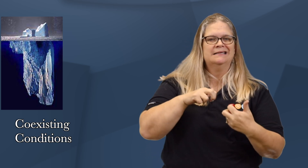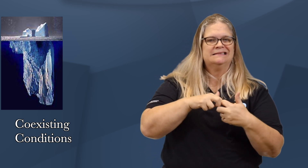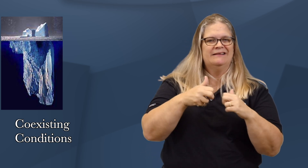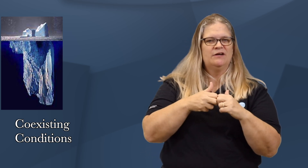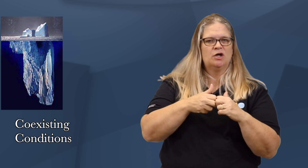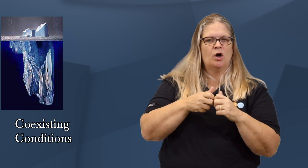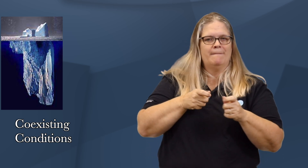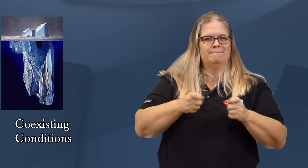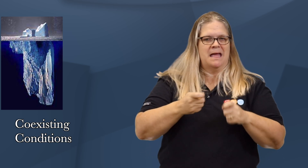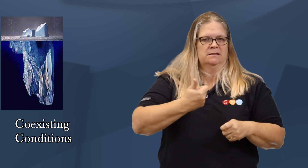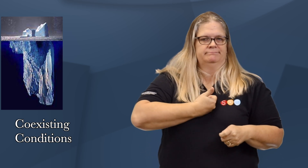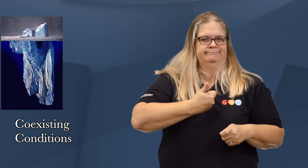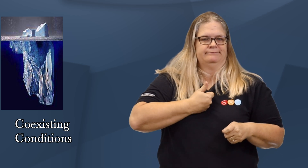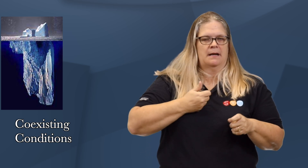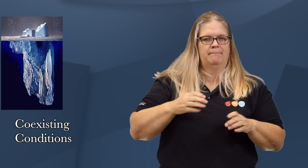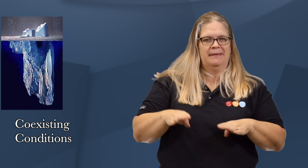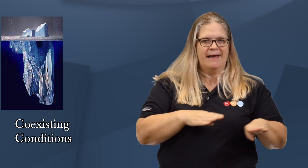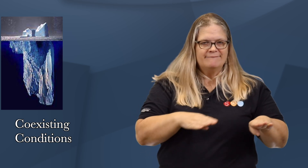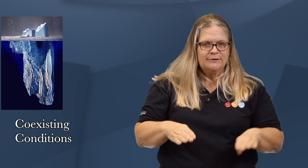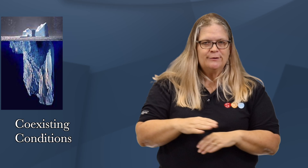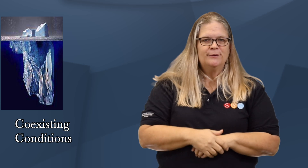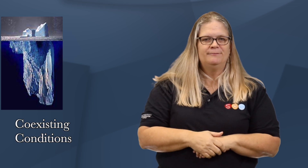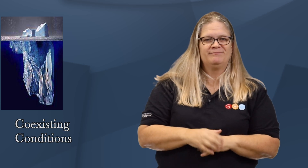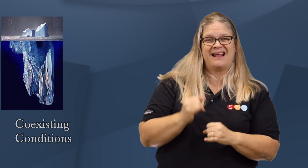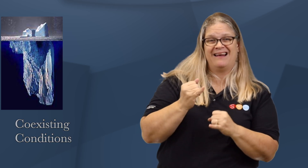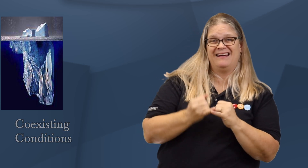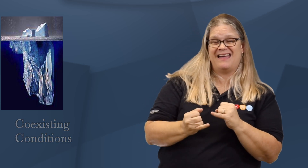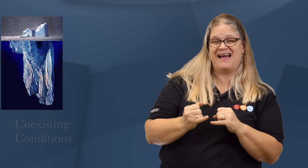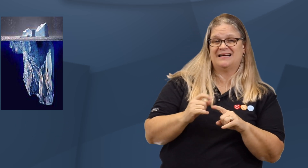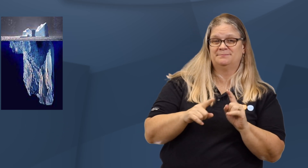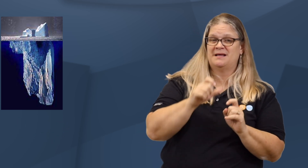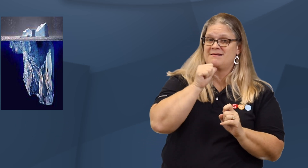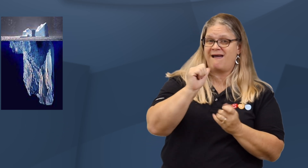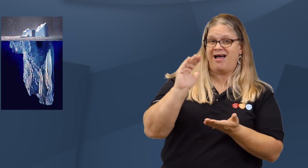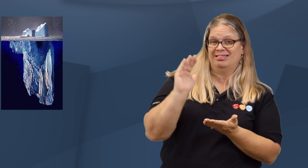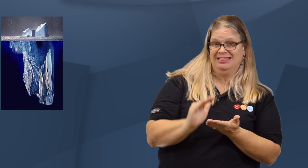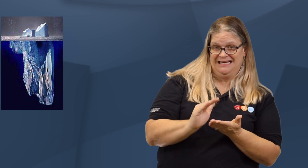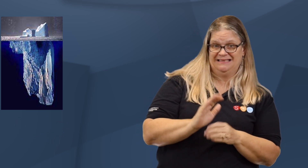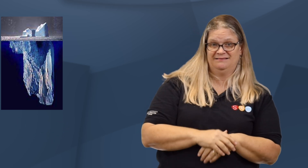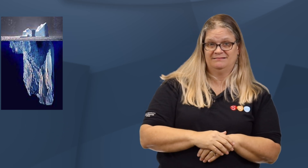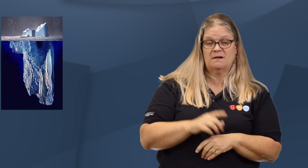They may have difficulty managing their own behavior, and last, but not least,